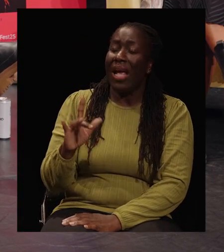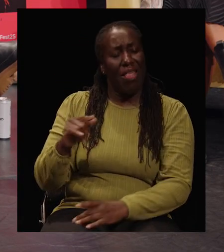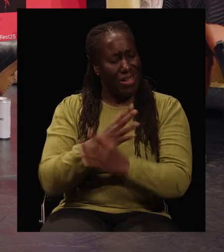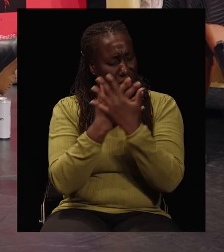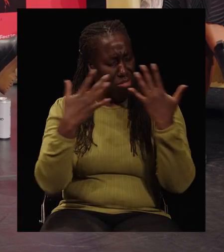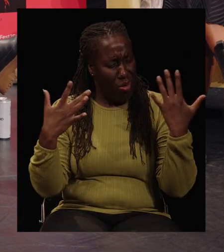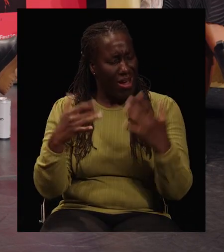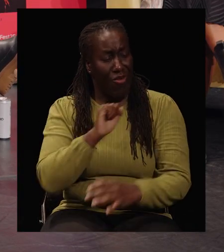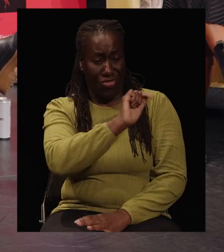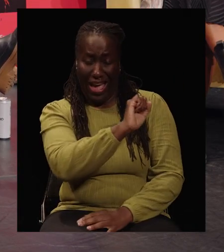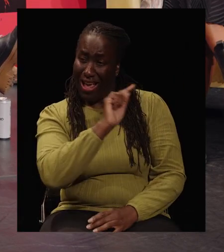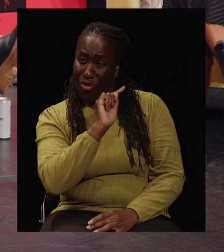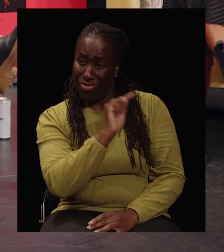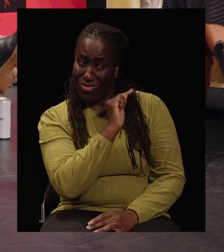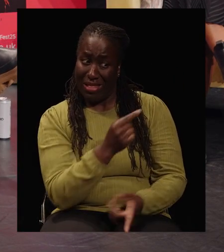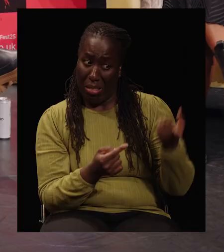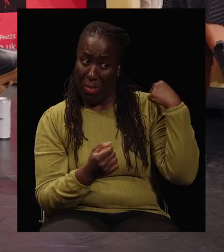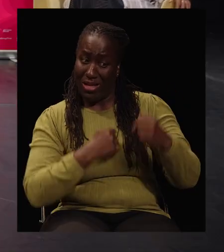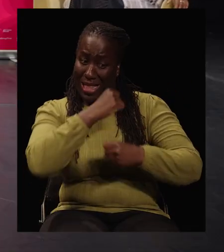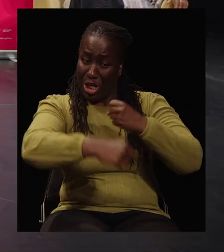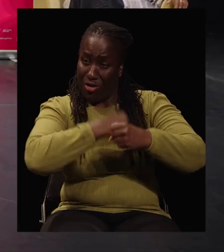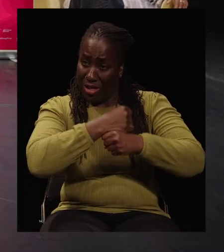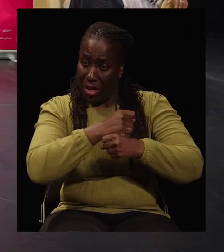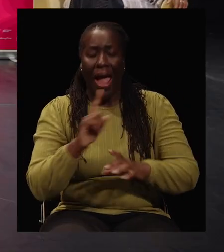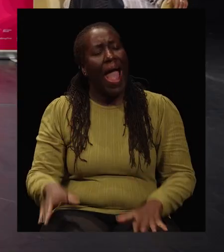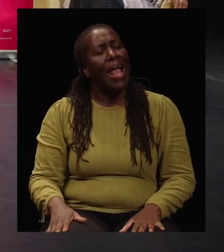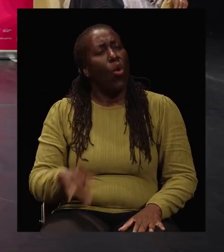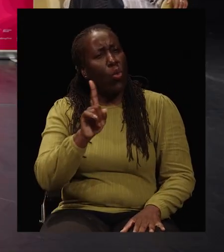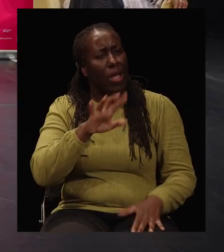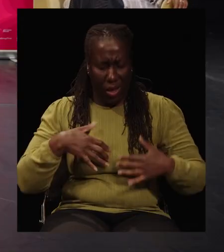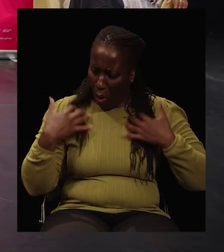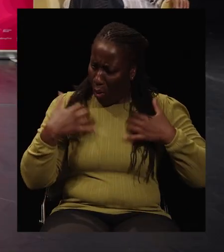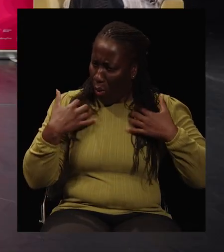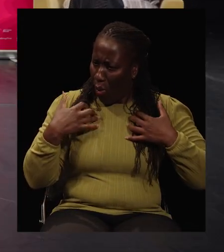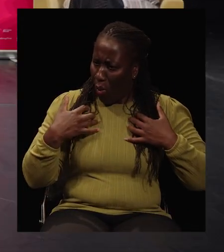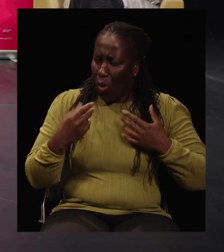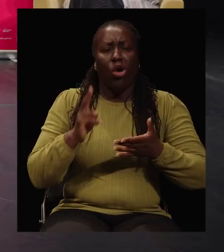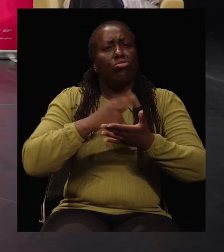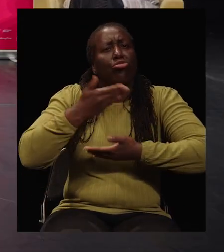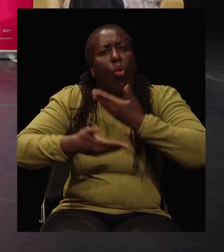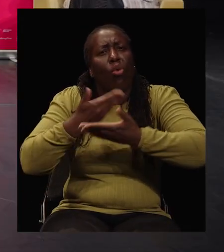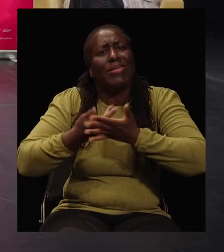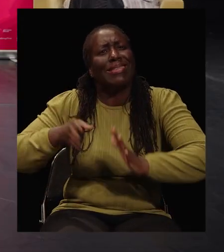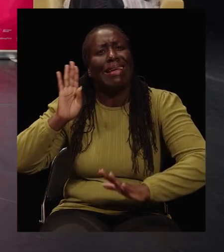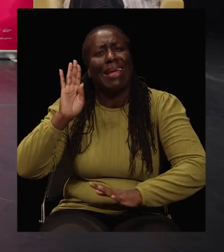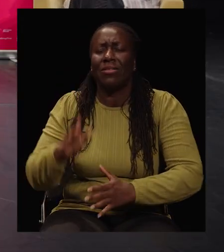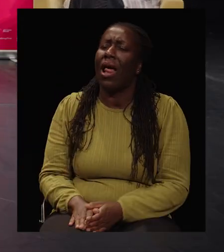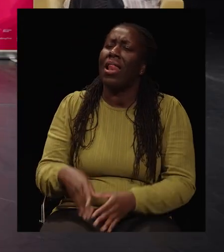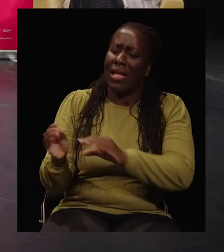But perhaps that's just something we don't really know about. Refreshing narratives to hear as well. Yeah, yeah. Let's move beyond dance for a bit and turn to Sahra.